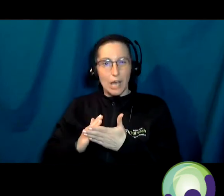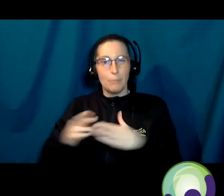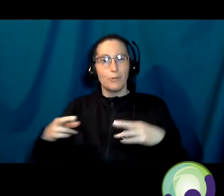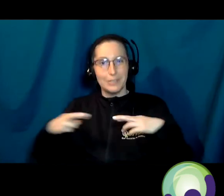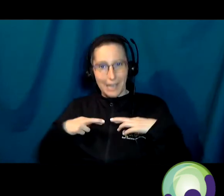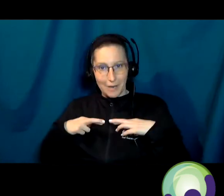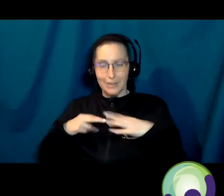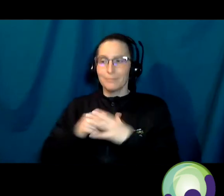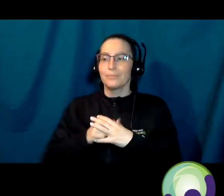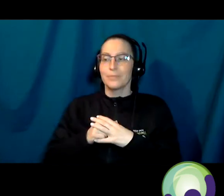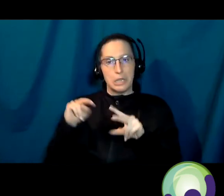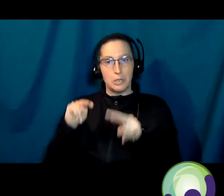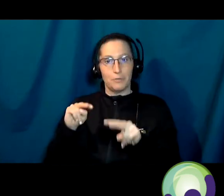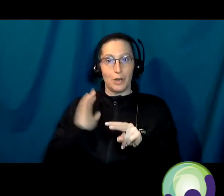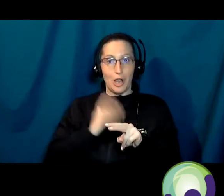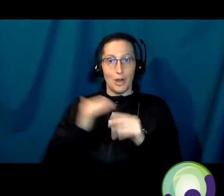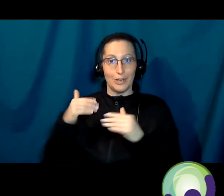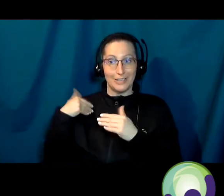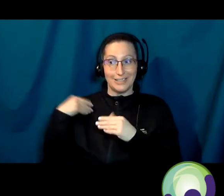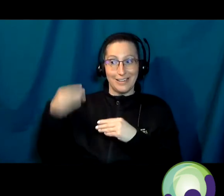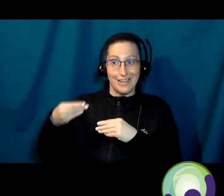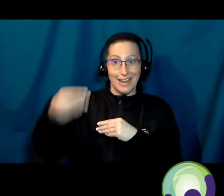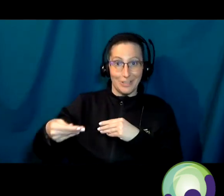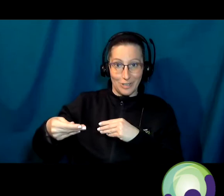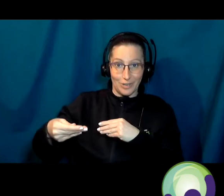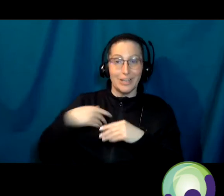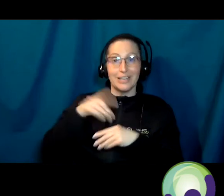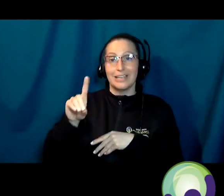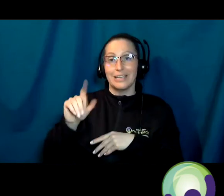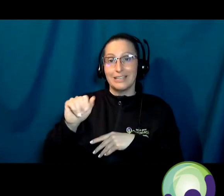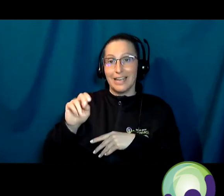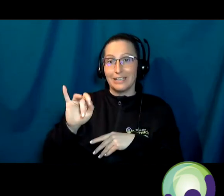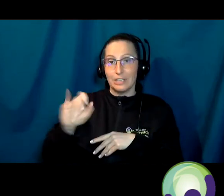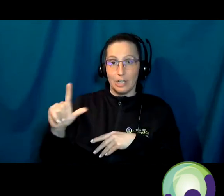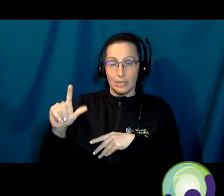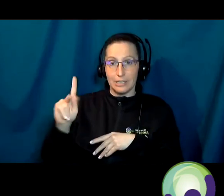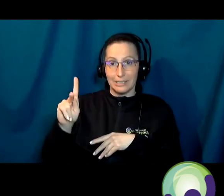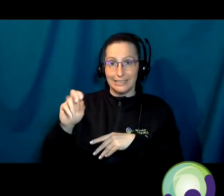we look forward to our next generation, Daniel Kuehn, who will be taking over the